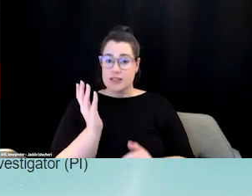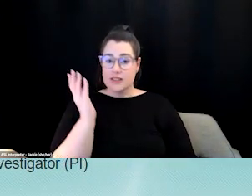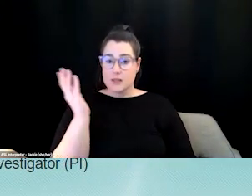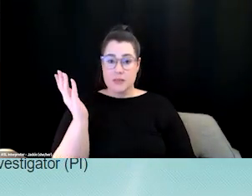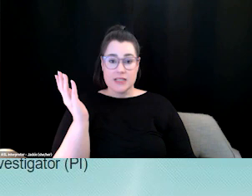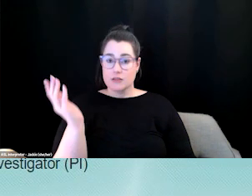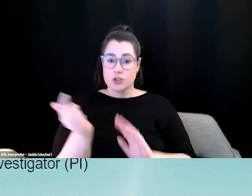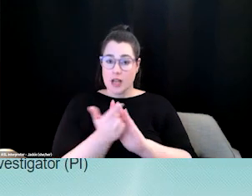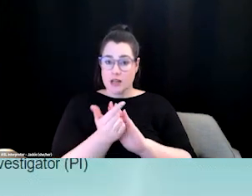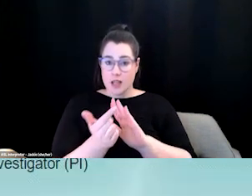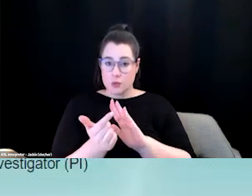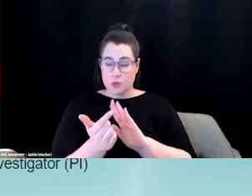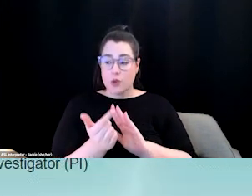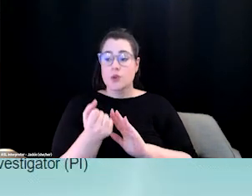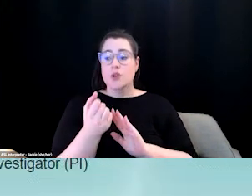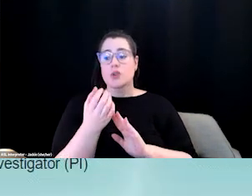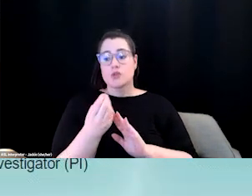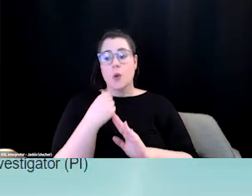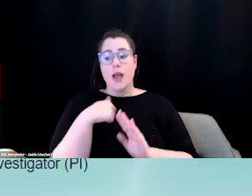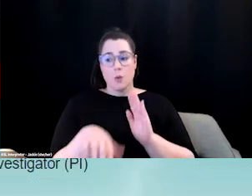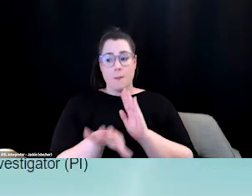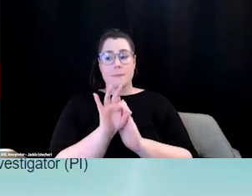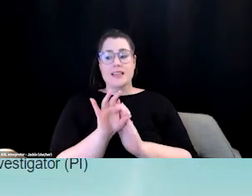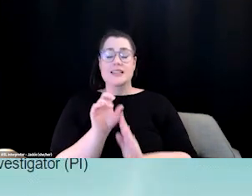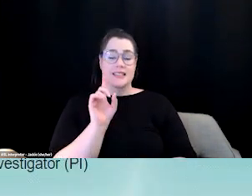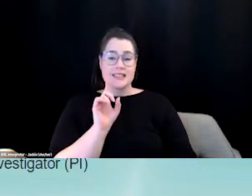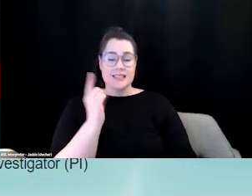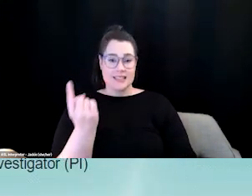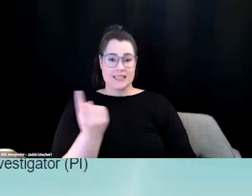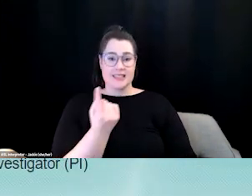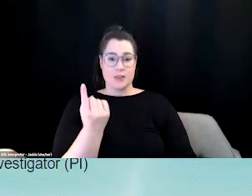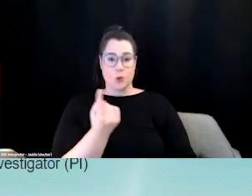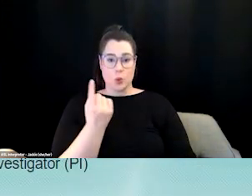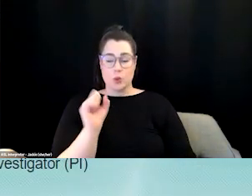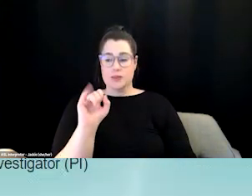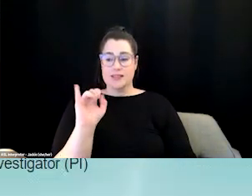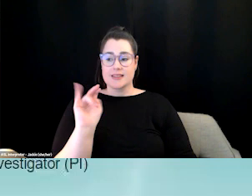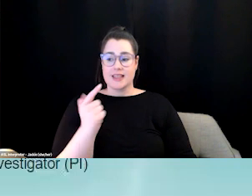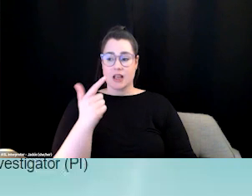So I'm going to go ahead and select Single Proposal (with or without subawards).